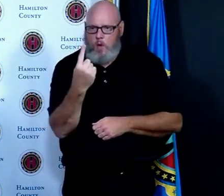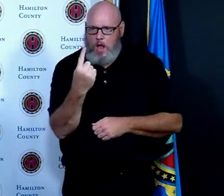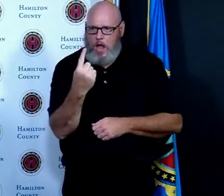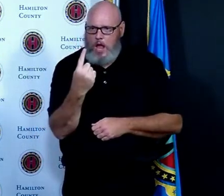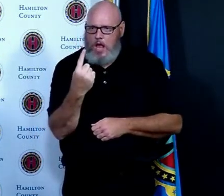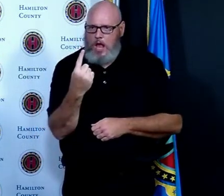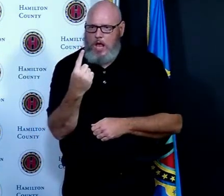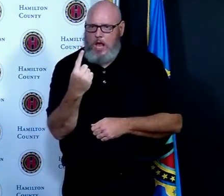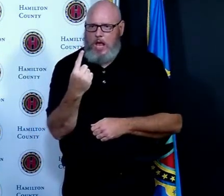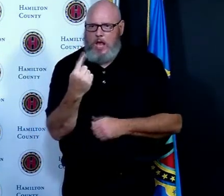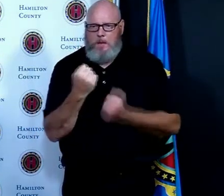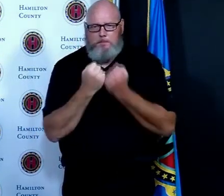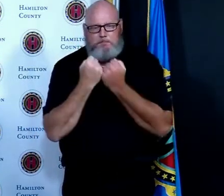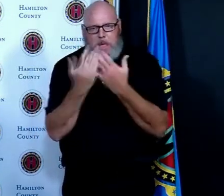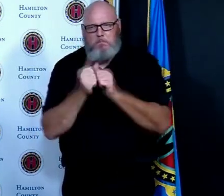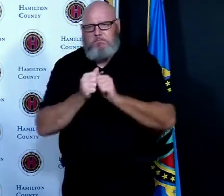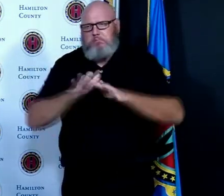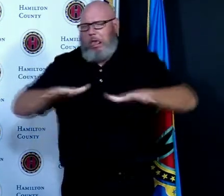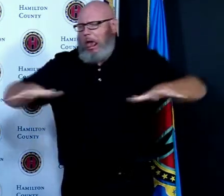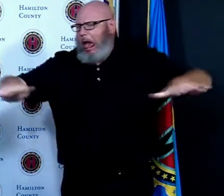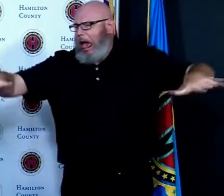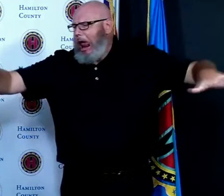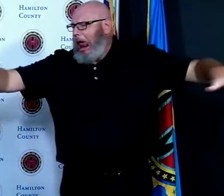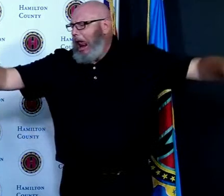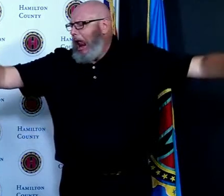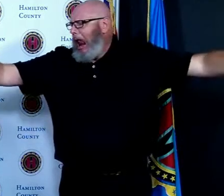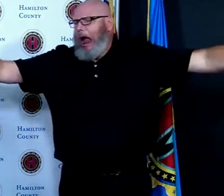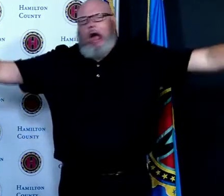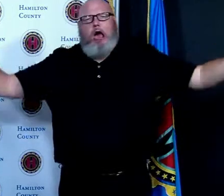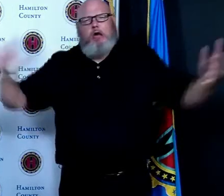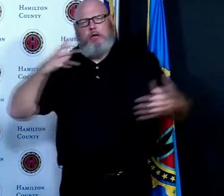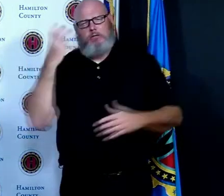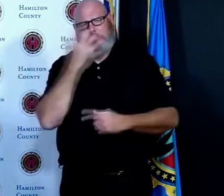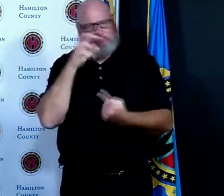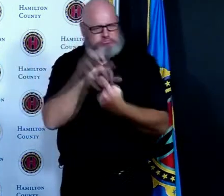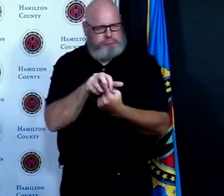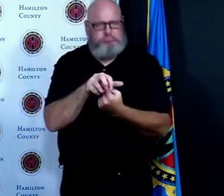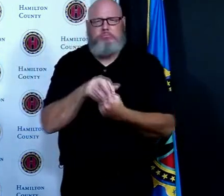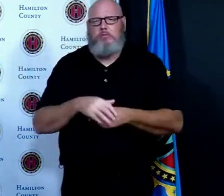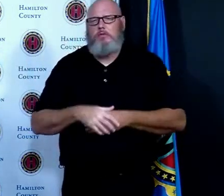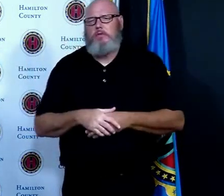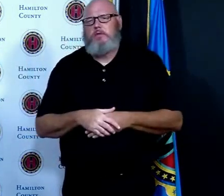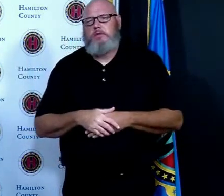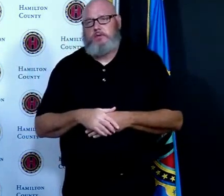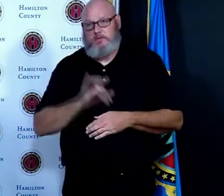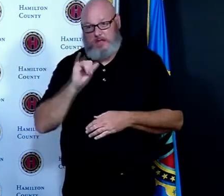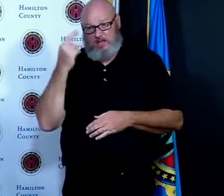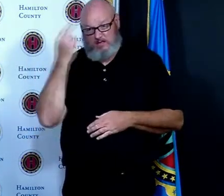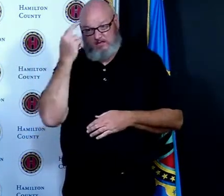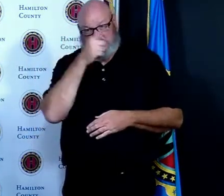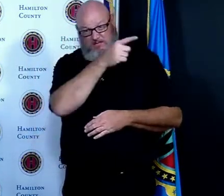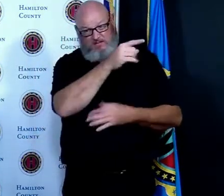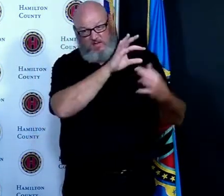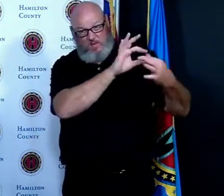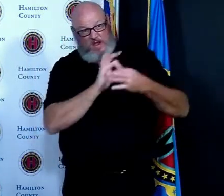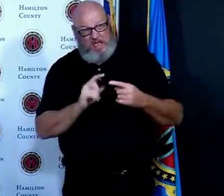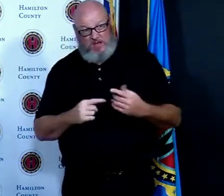this accelerated rate any thoughts about that in Hamilton County whether that's been touching